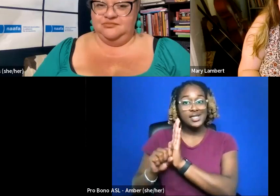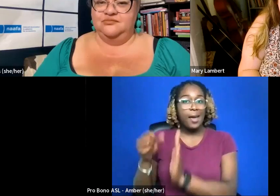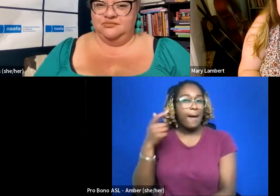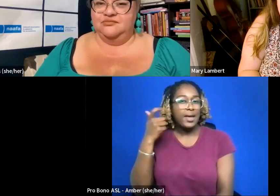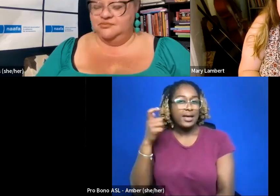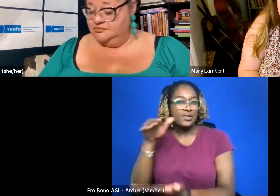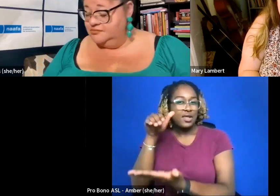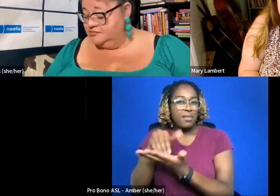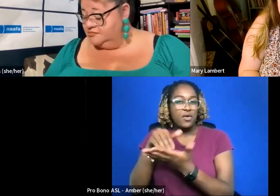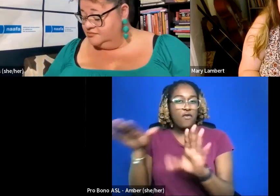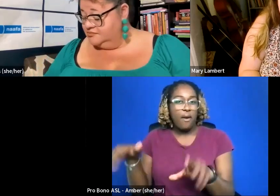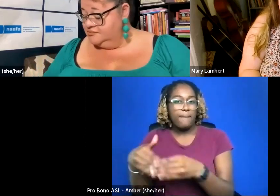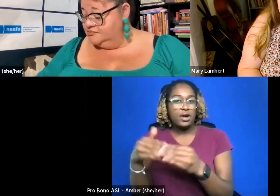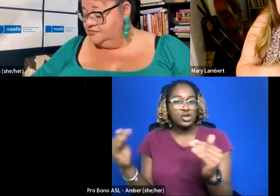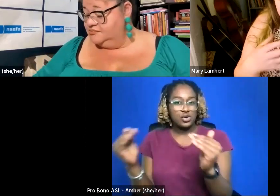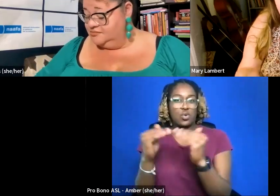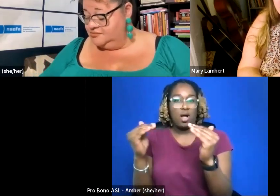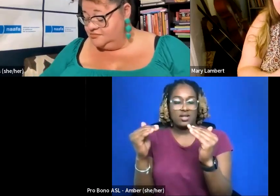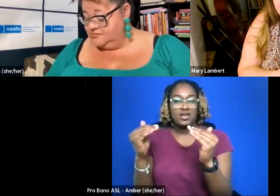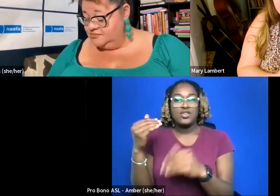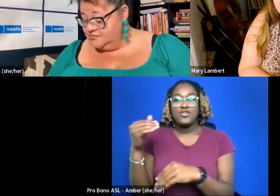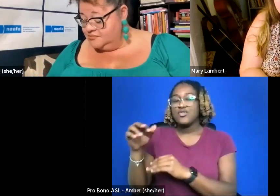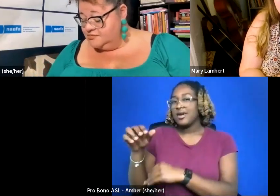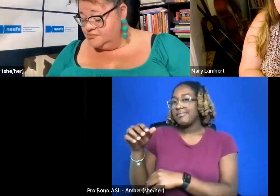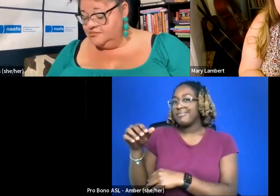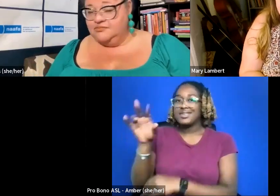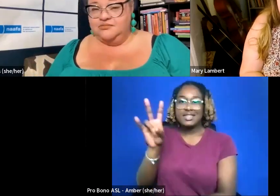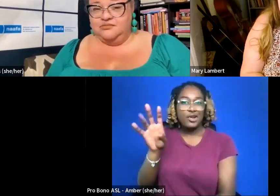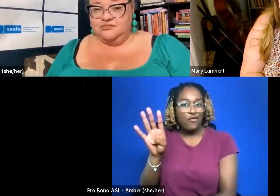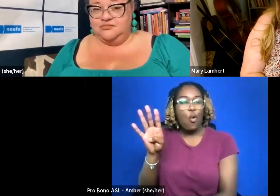Thing was referendum 74. You know, it was at the time that states were slowly passing